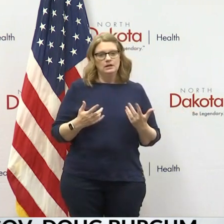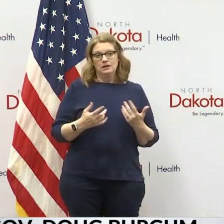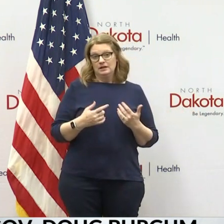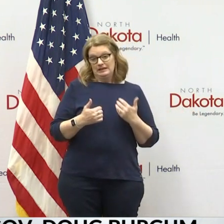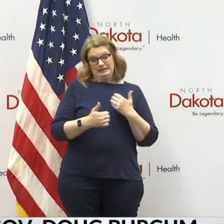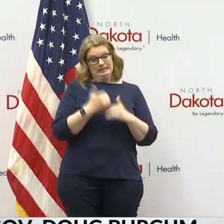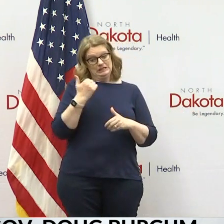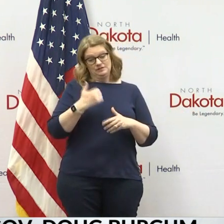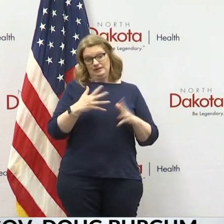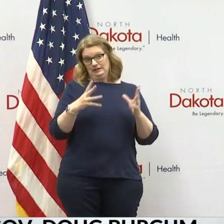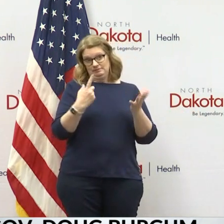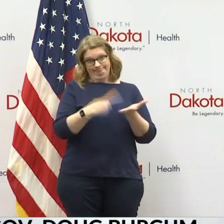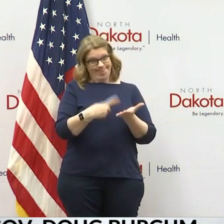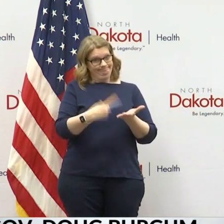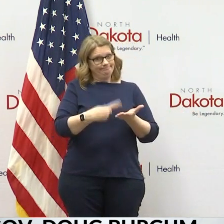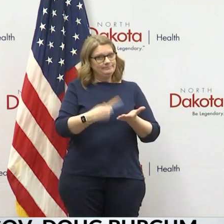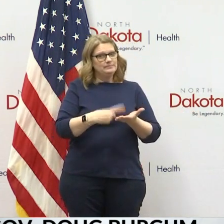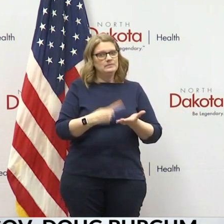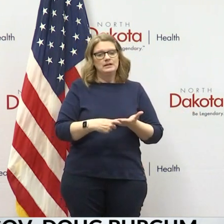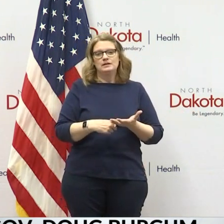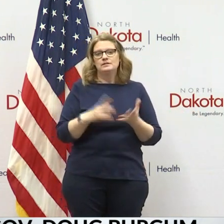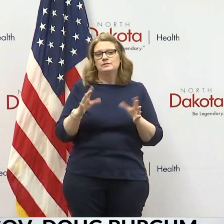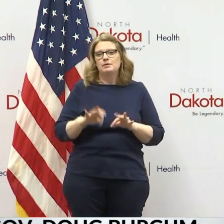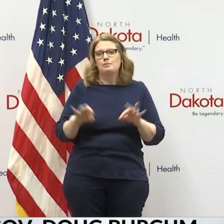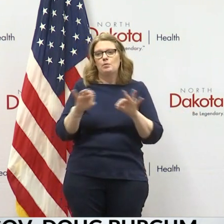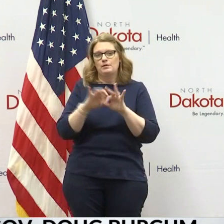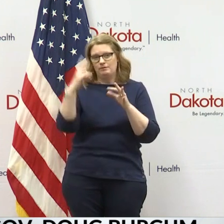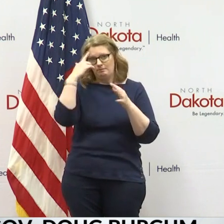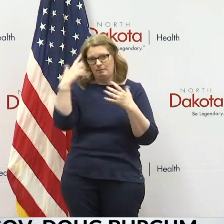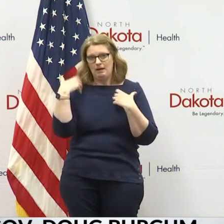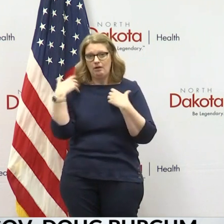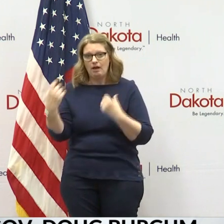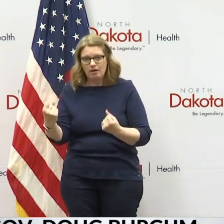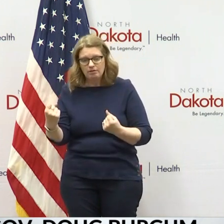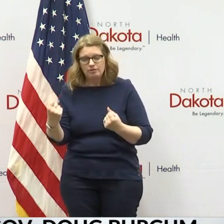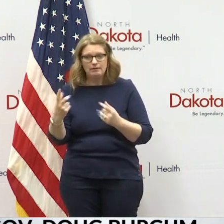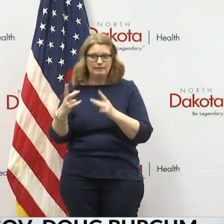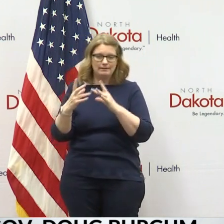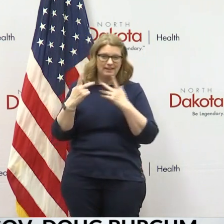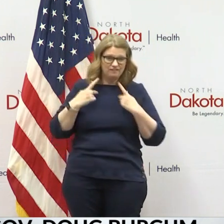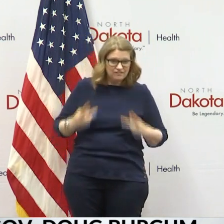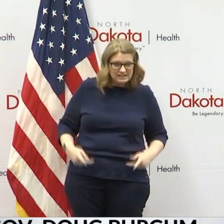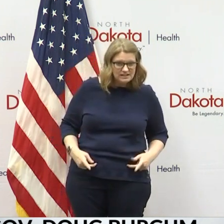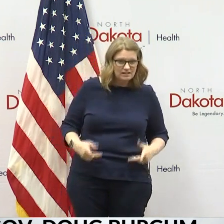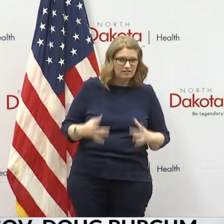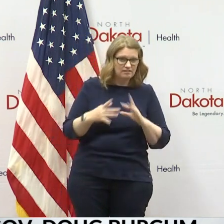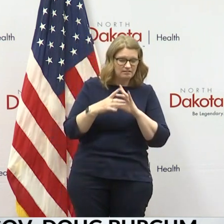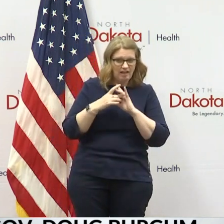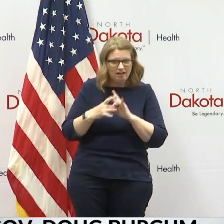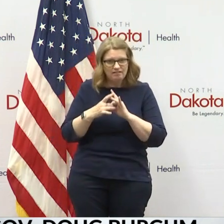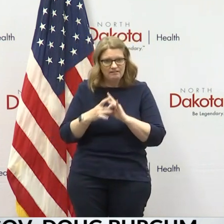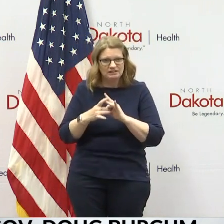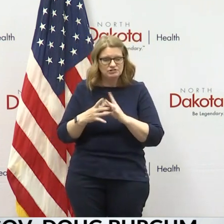218 LONG-TERM CARE FACILITIES. WE KNOW AS WE TALKED ABOUT EVERY